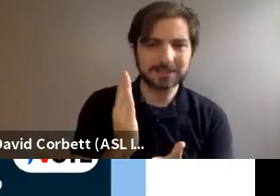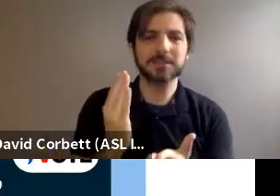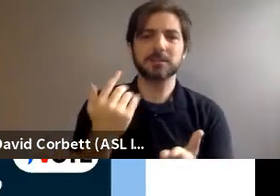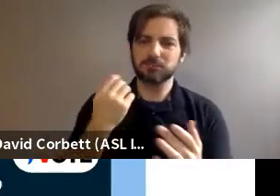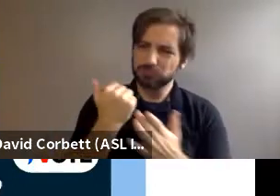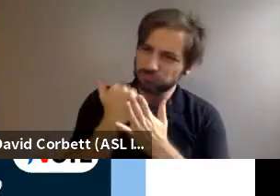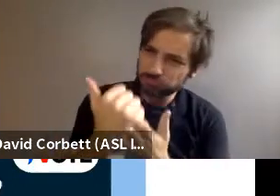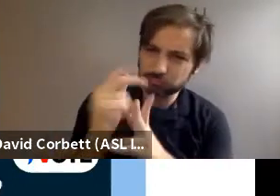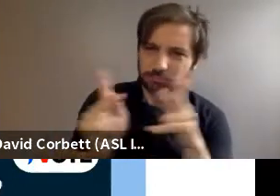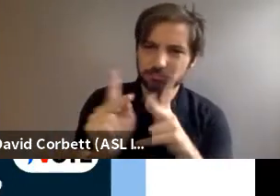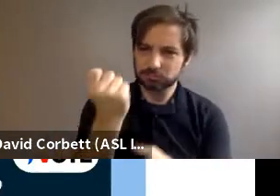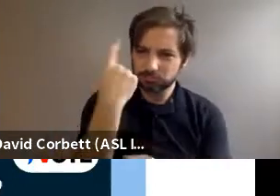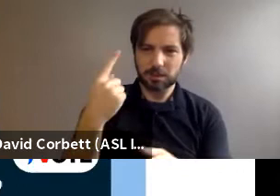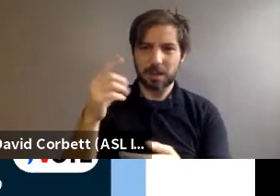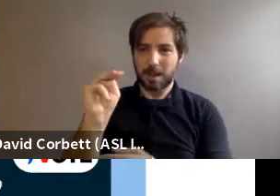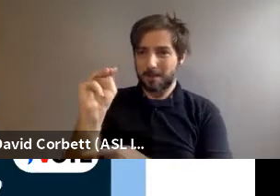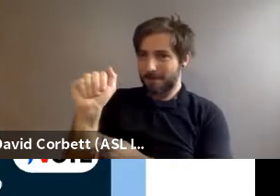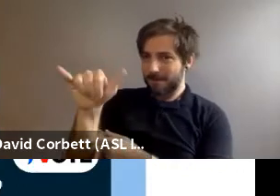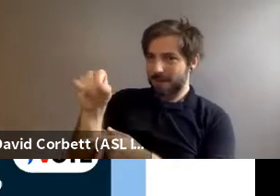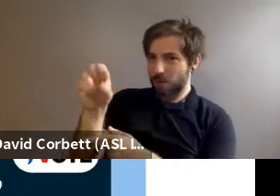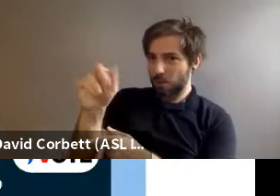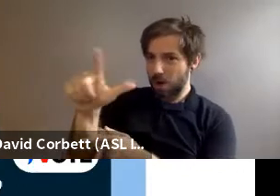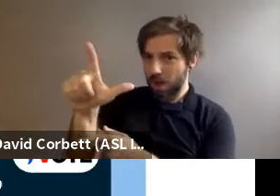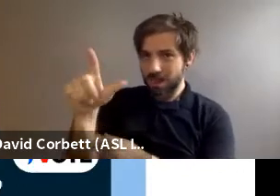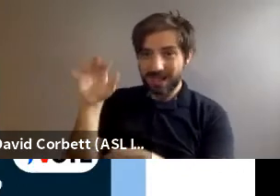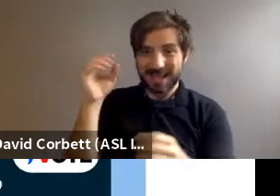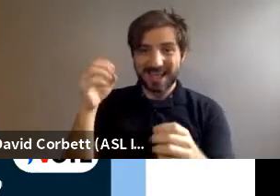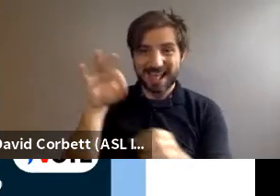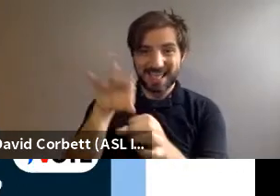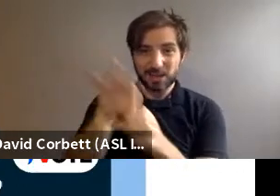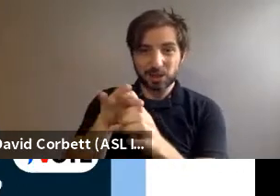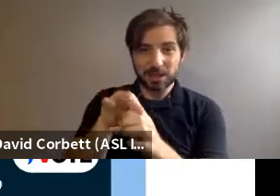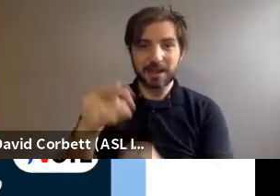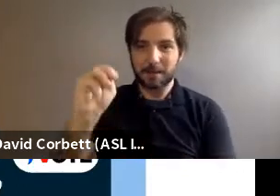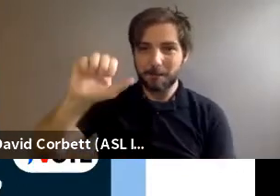the mayoral election, the primary is March 2nd and how they can register. We're really